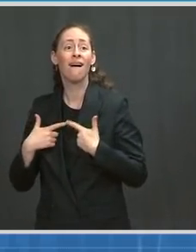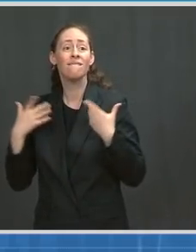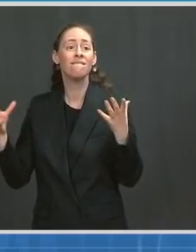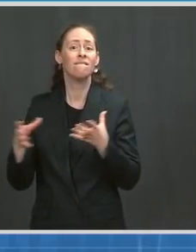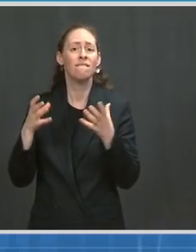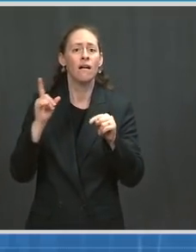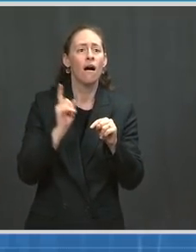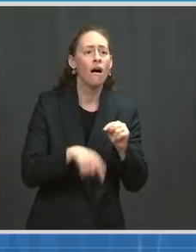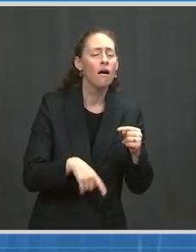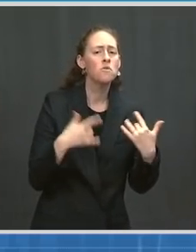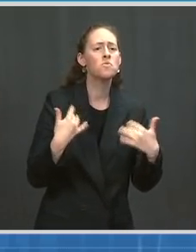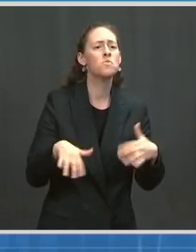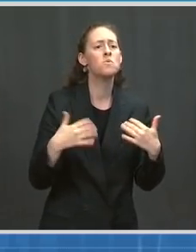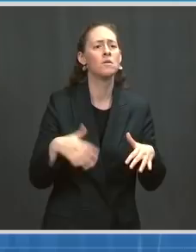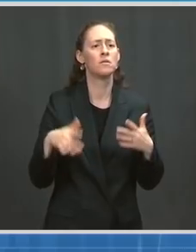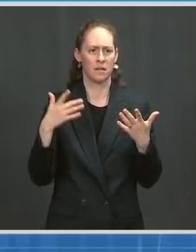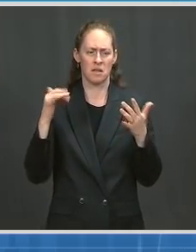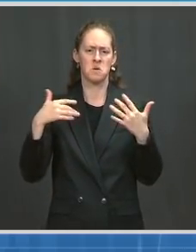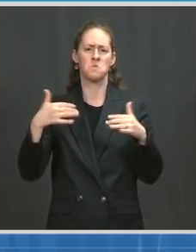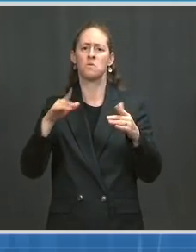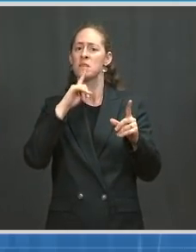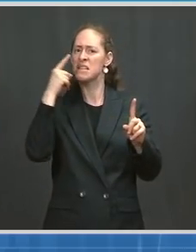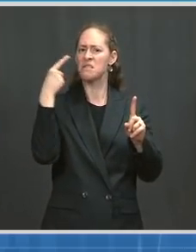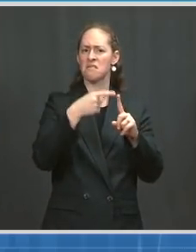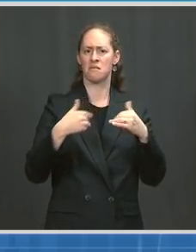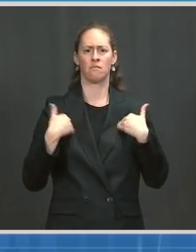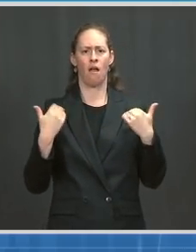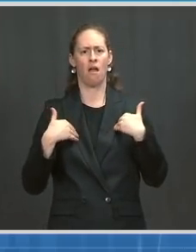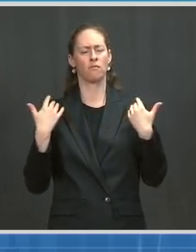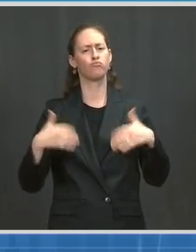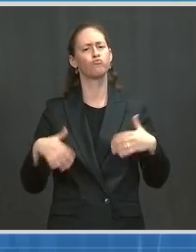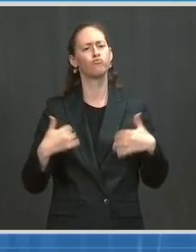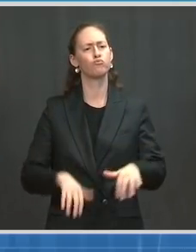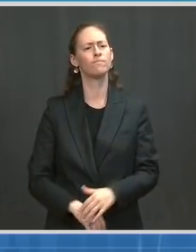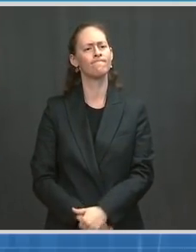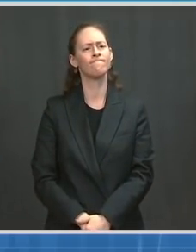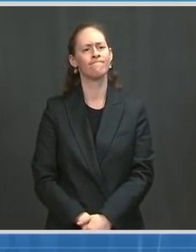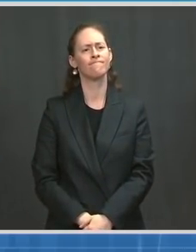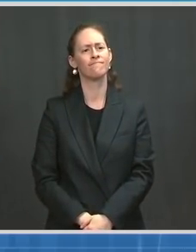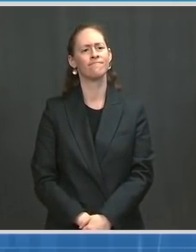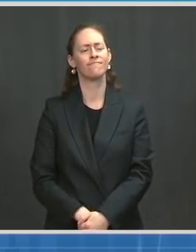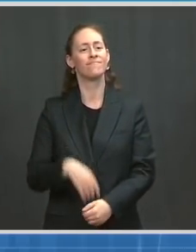So today, dating sites like Bumble, Tinder,